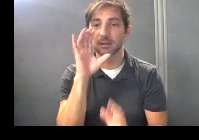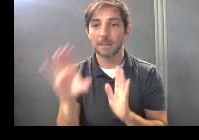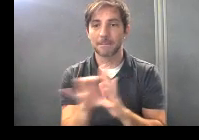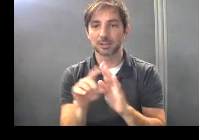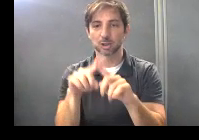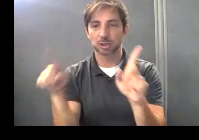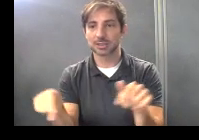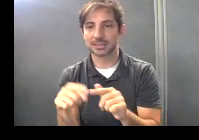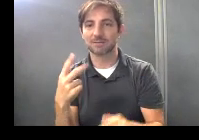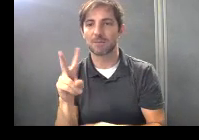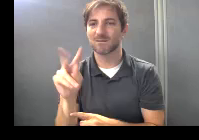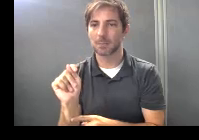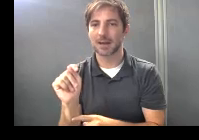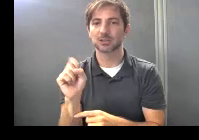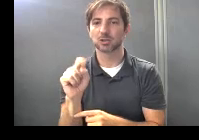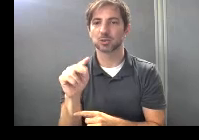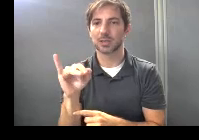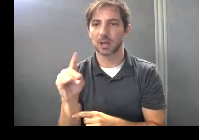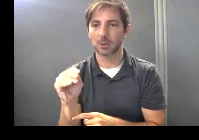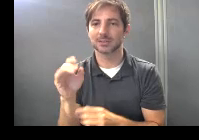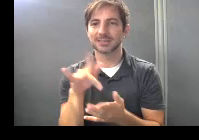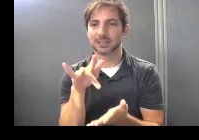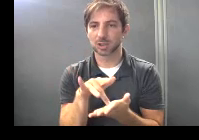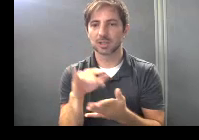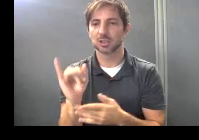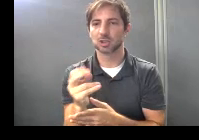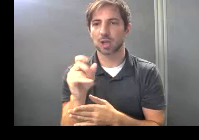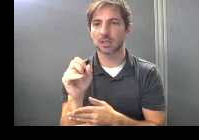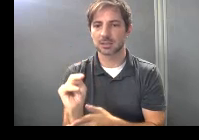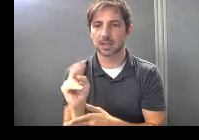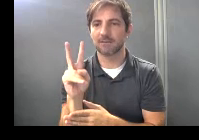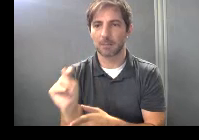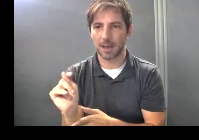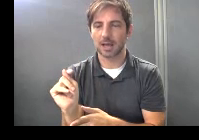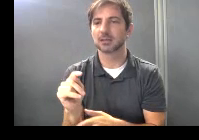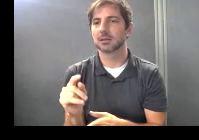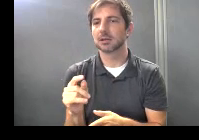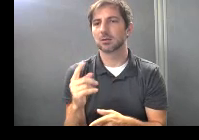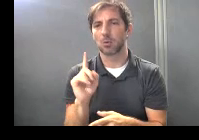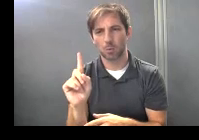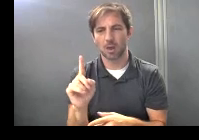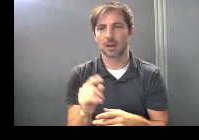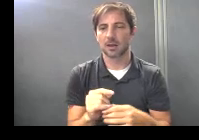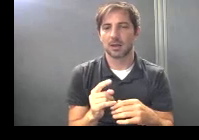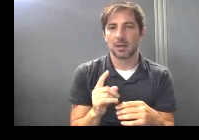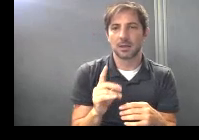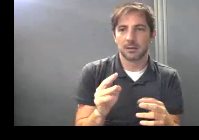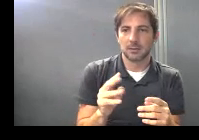CENTER IN JOHNSON VERMONT. HOLD ON A SECOND.